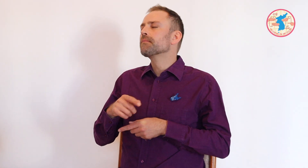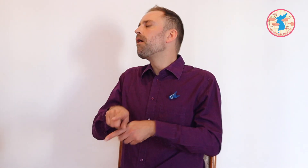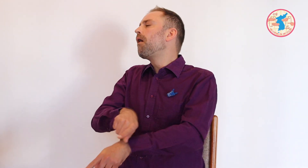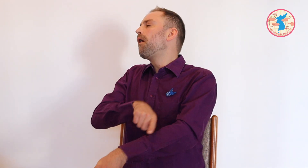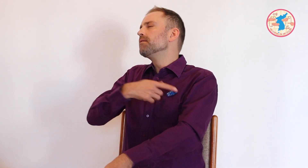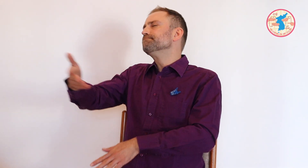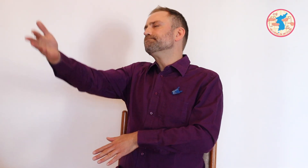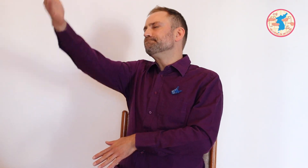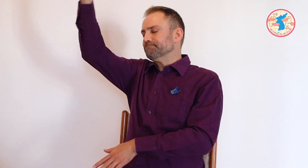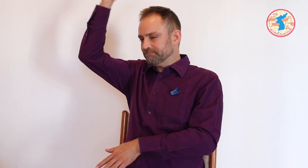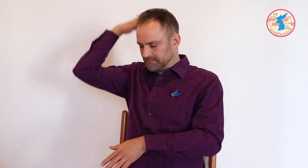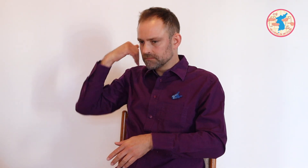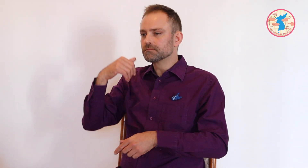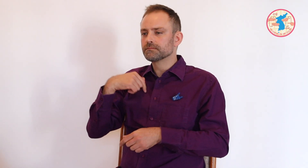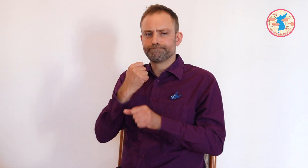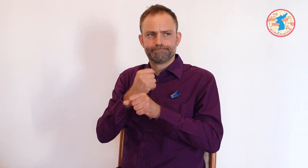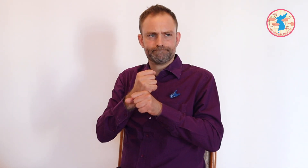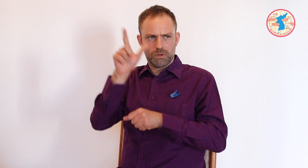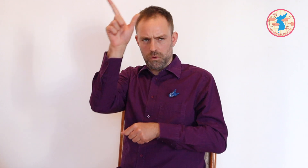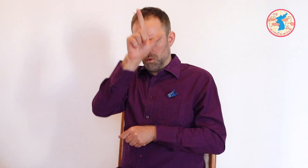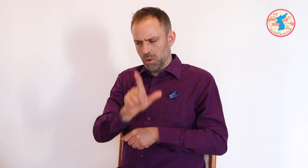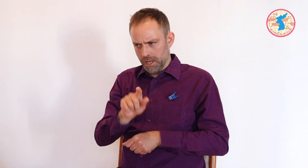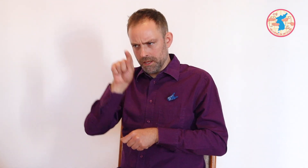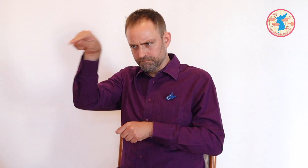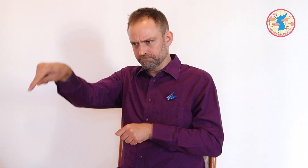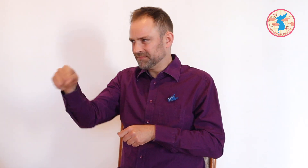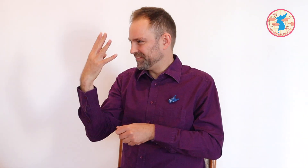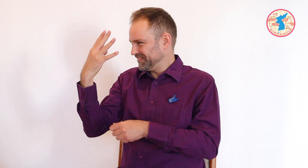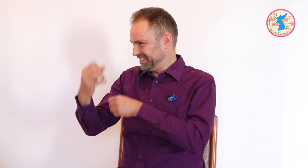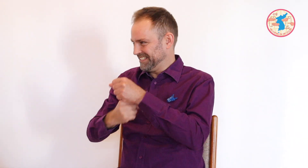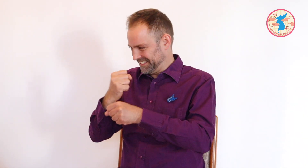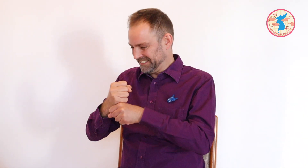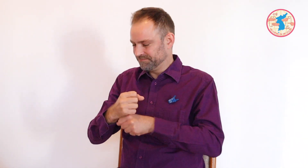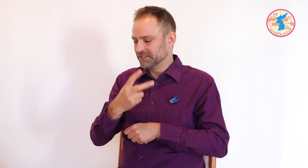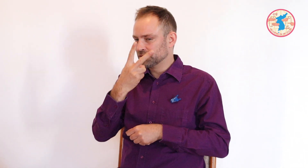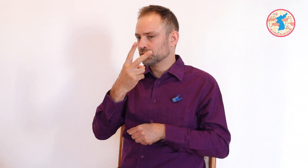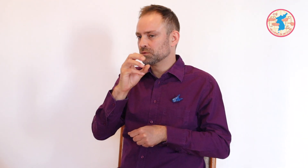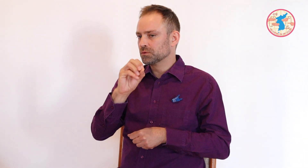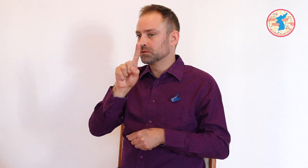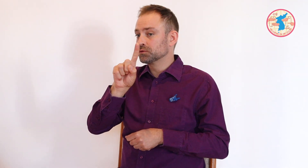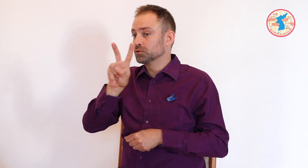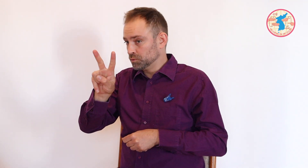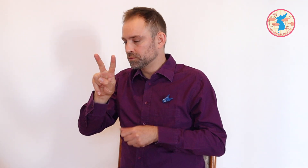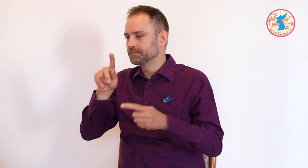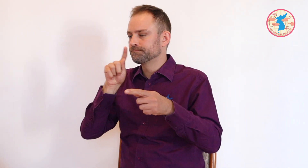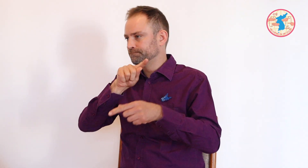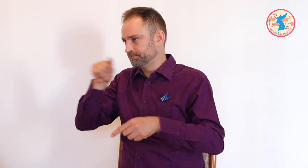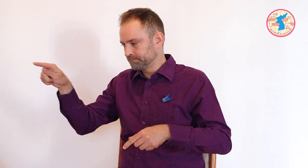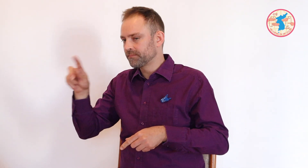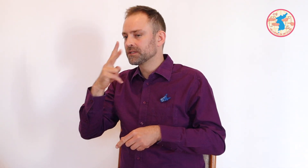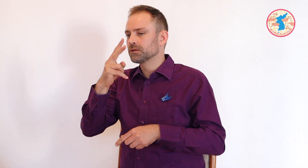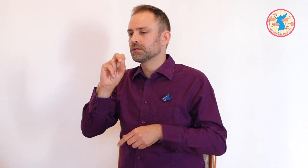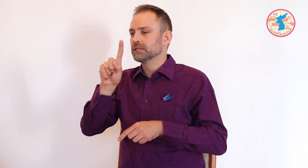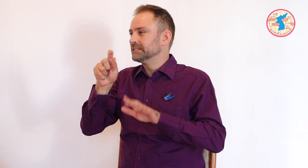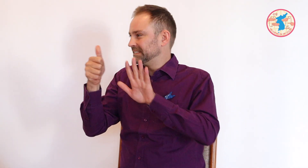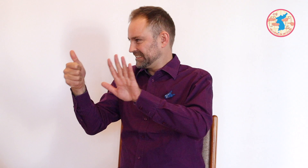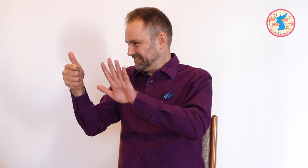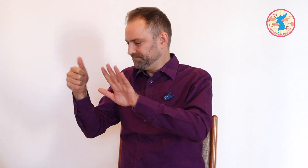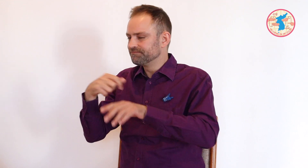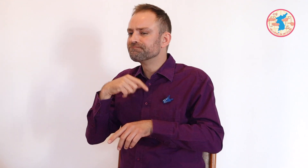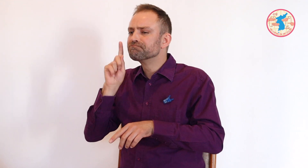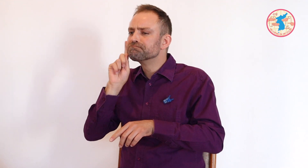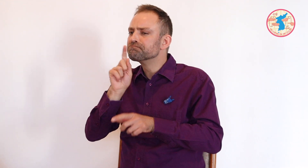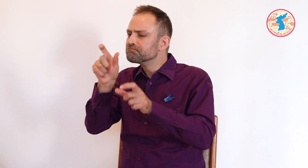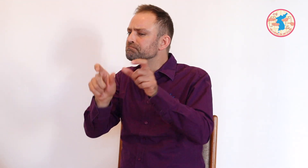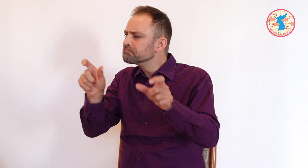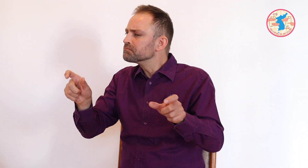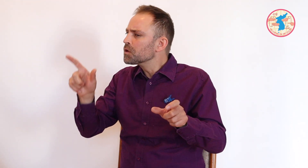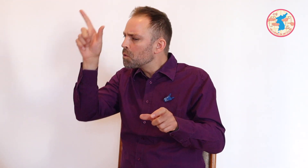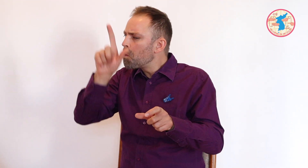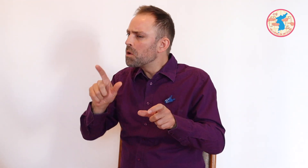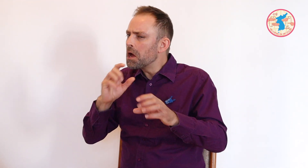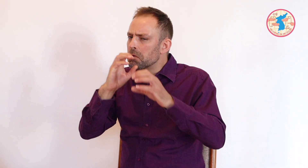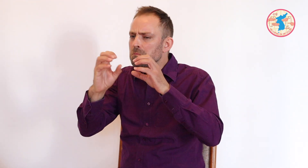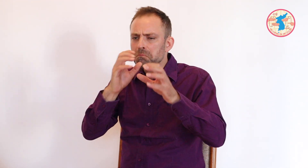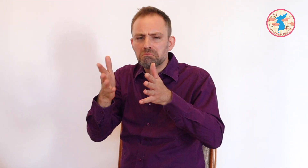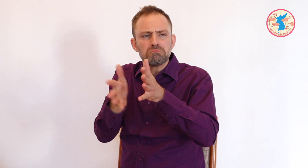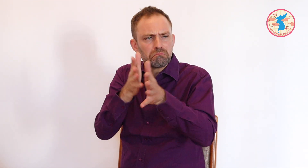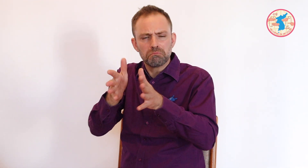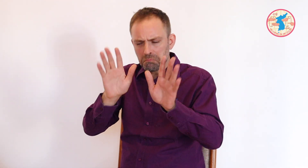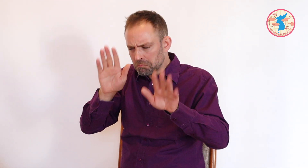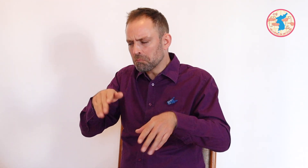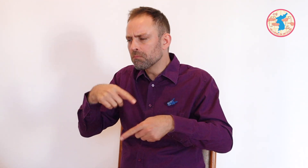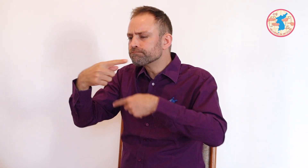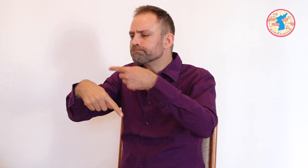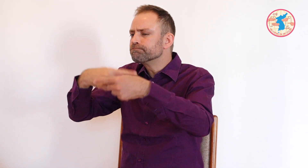Robert: Long story short - While working in the DPRK for 4 years (2012-2016), I have already been communicating & collaborating with Deaf North Koreans.